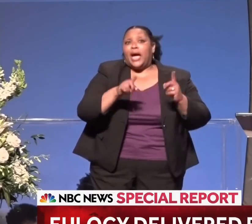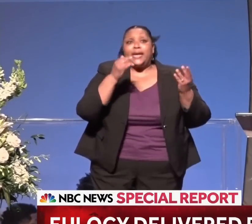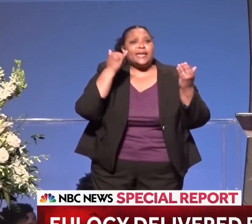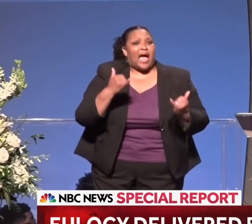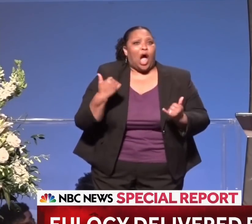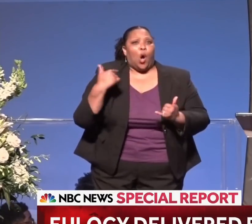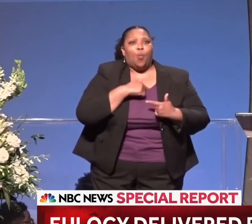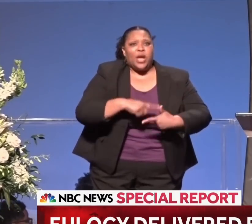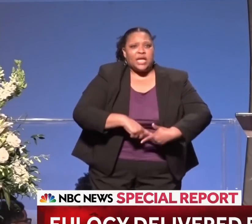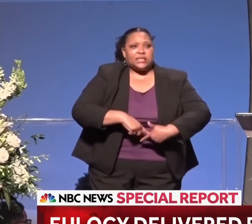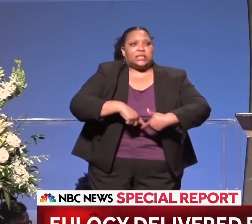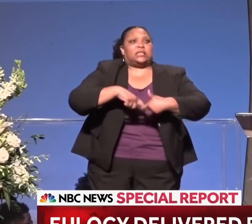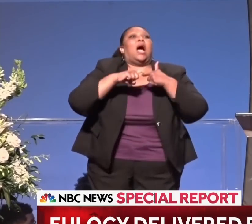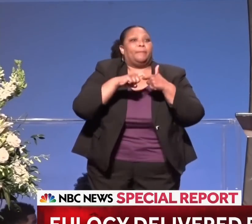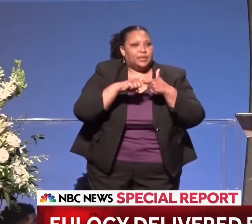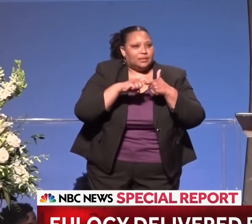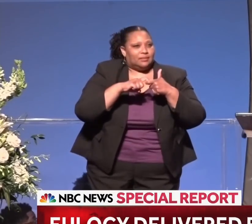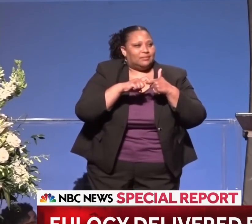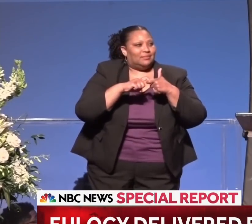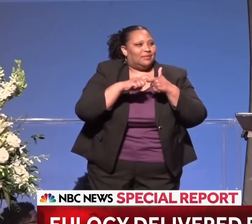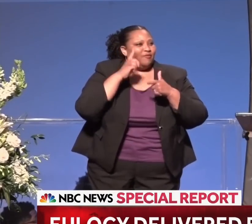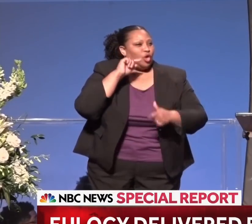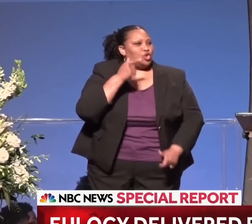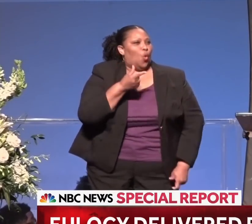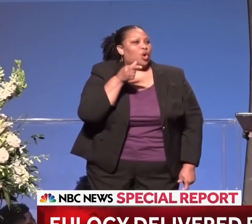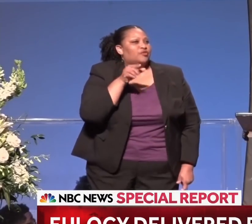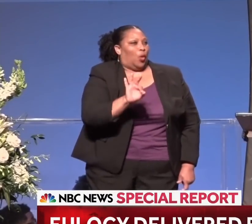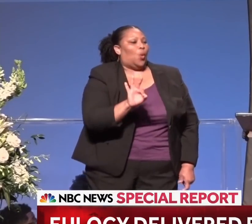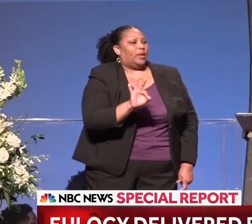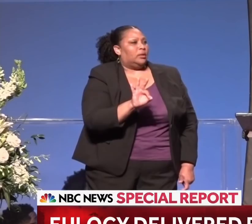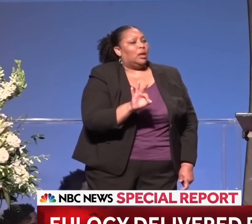TRAYVON MARTINS, BEEN WALKING BY THE AUBREYS, BEEN WALKING BY.